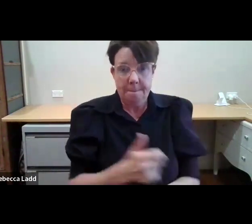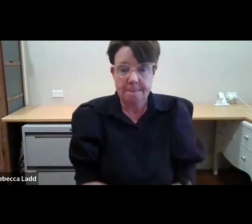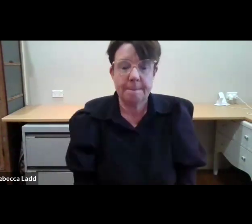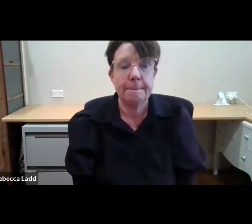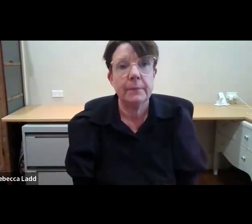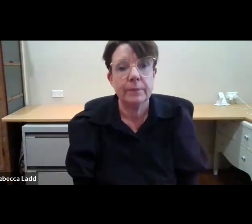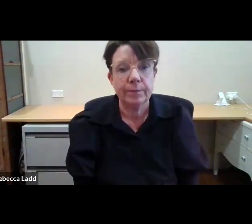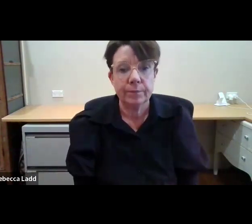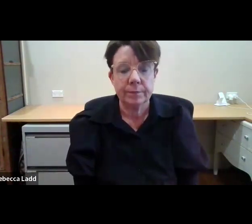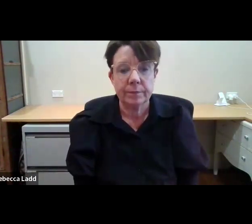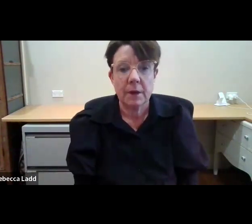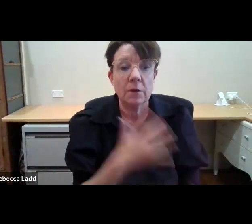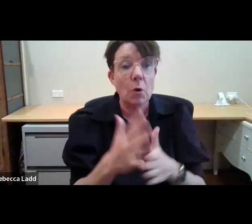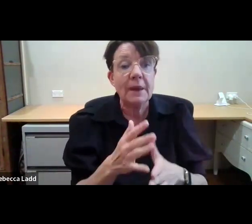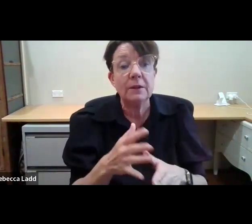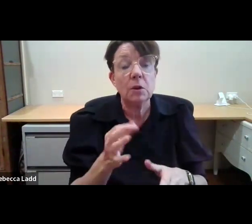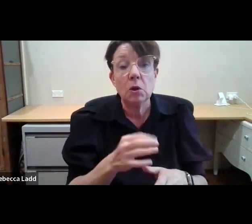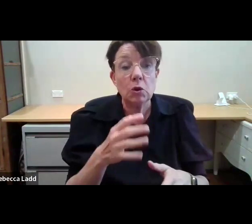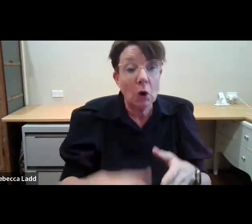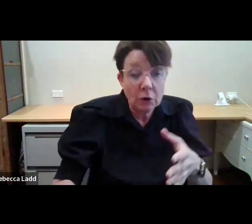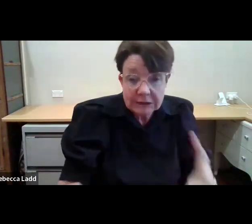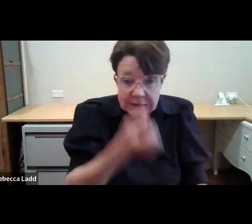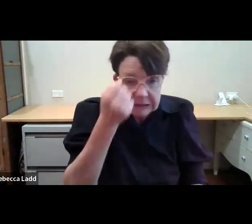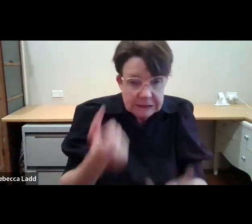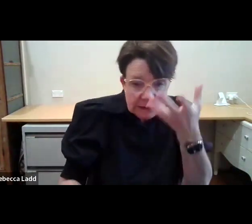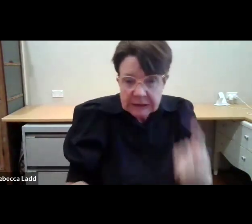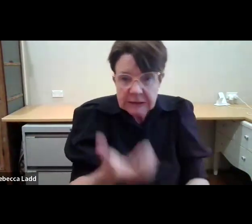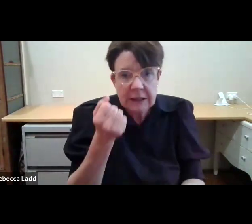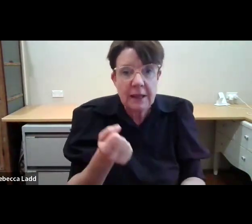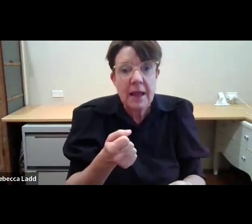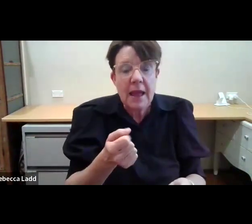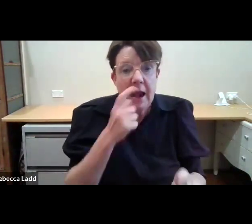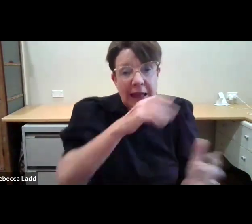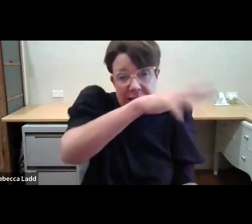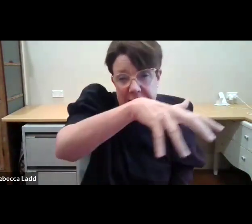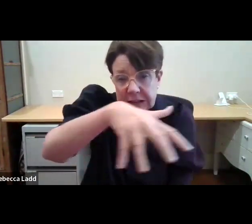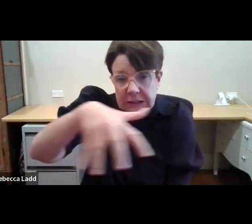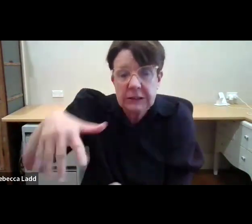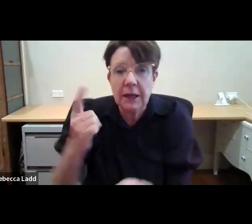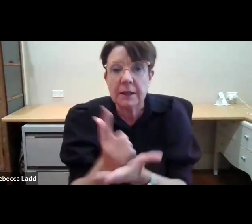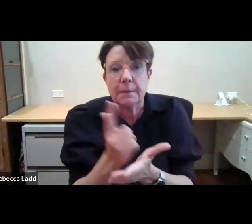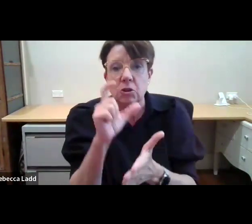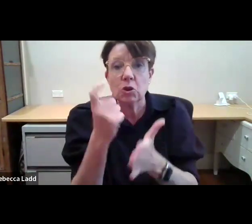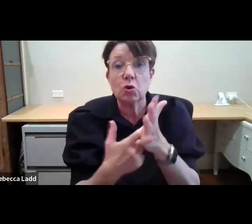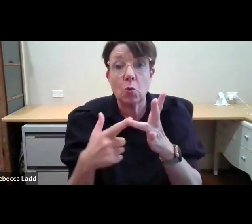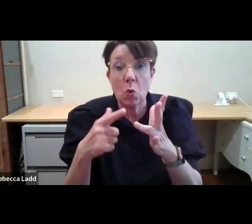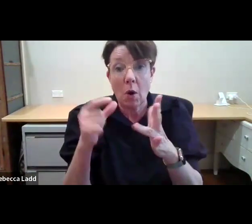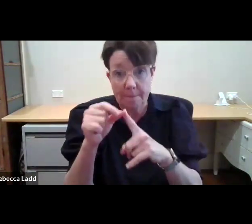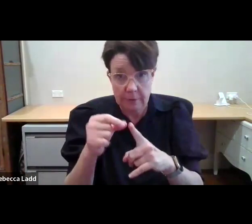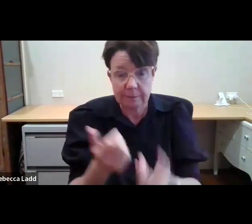farming in a regenerative way, you are not tilling the soil so often, the rotating